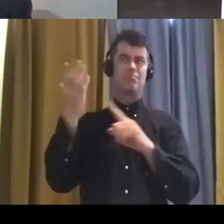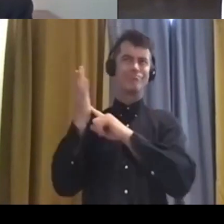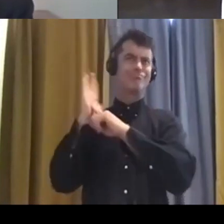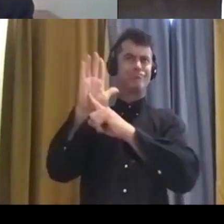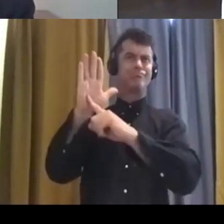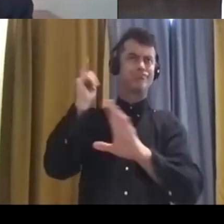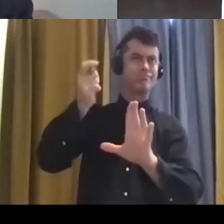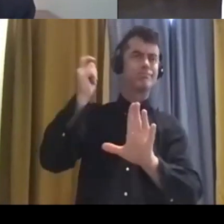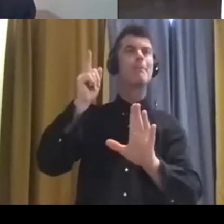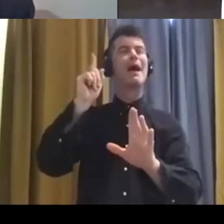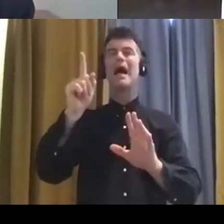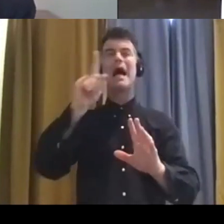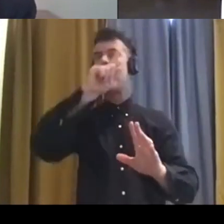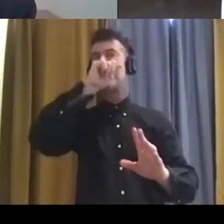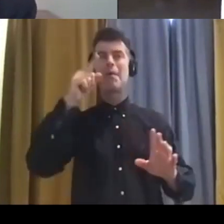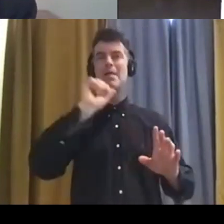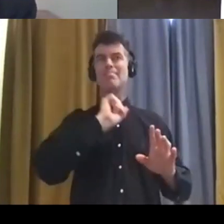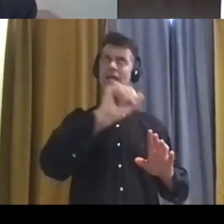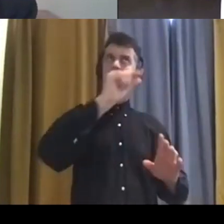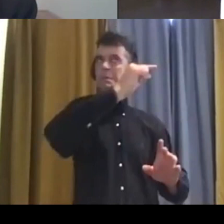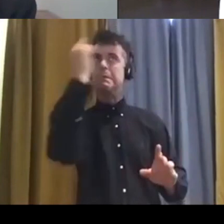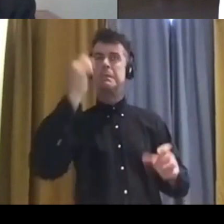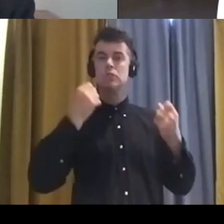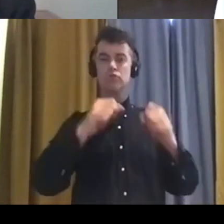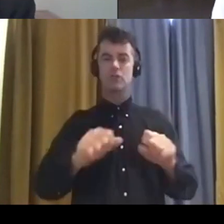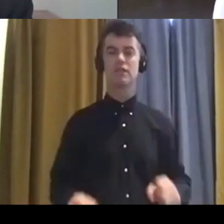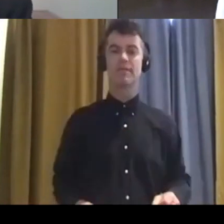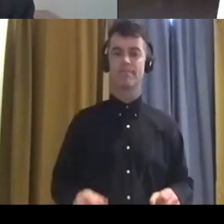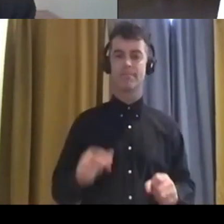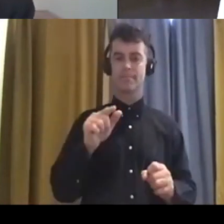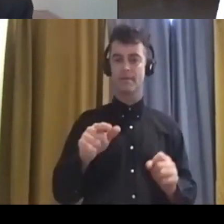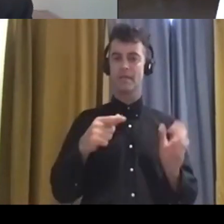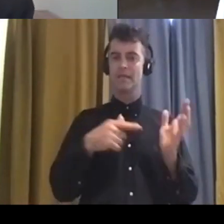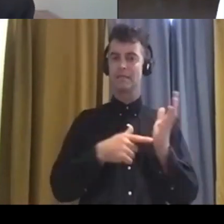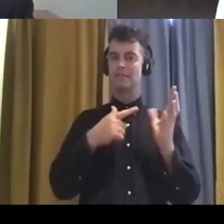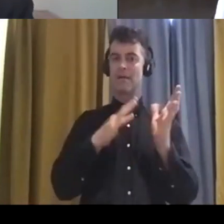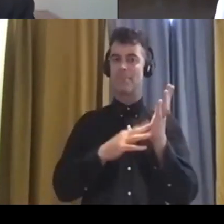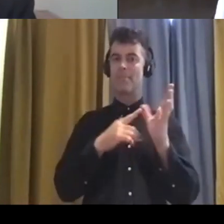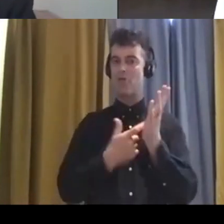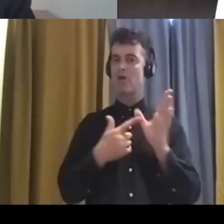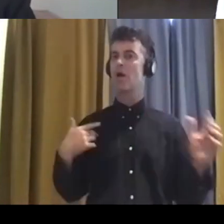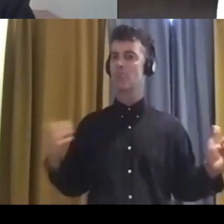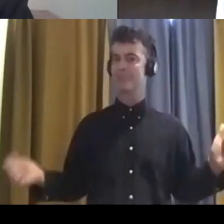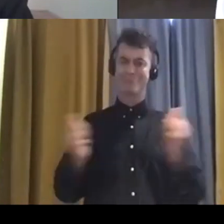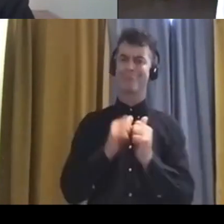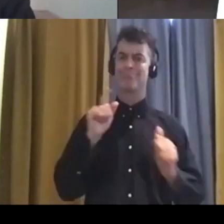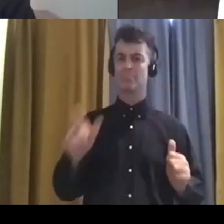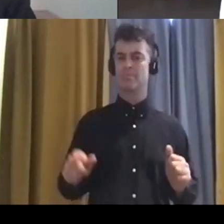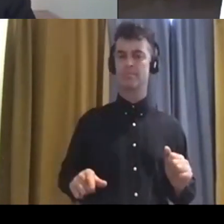Yes I certainly agree with that Rich. One of the things I'm going to say is from a research